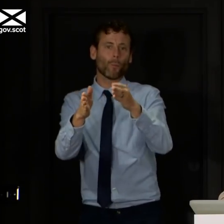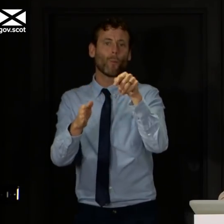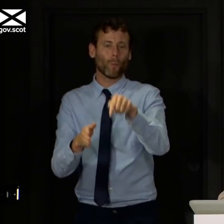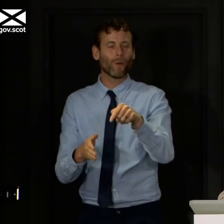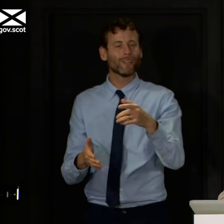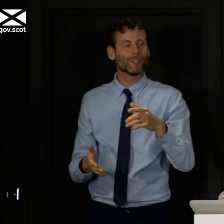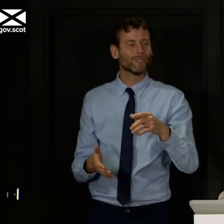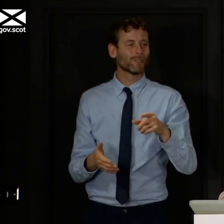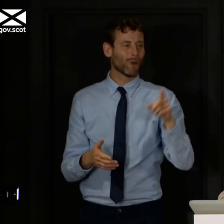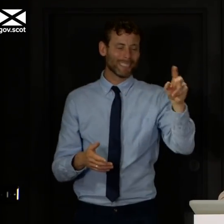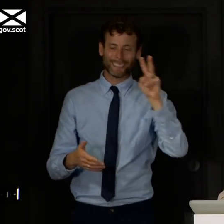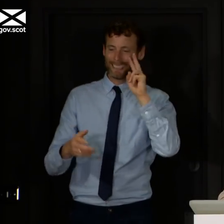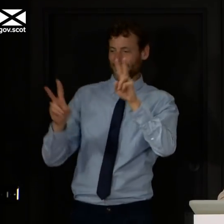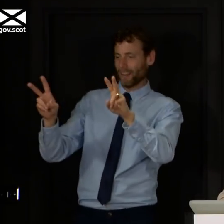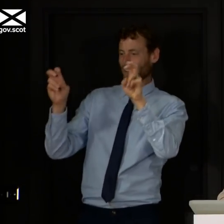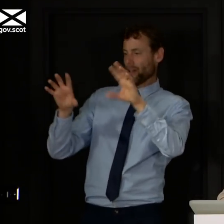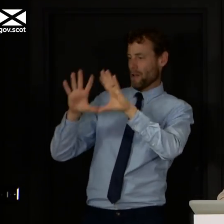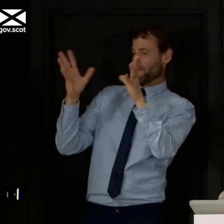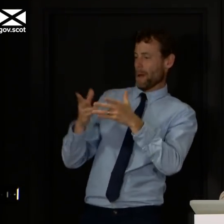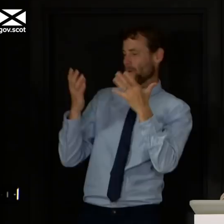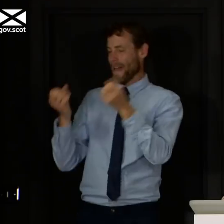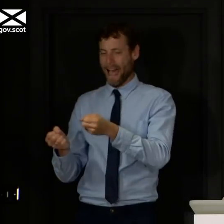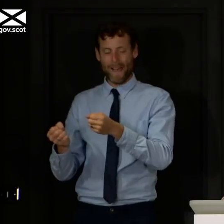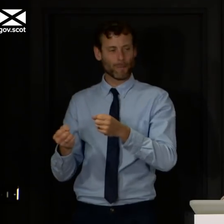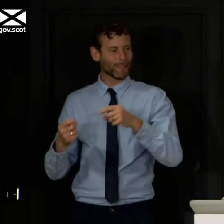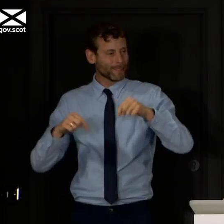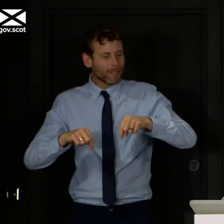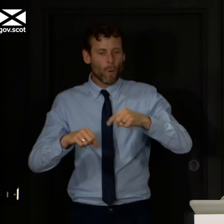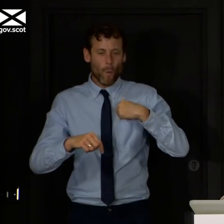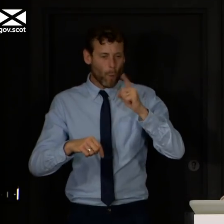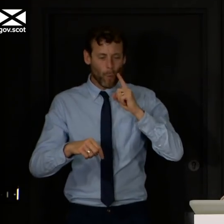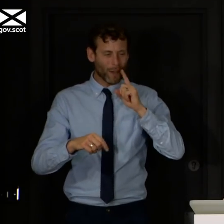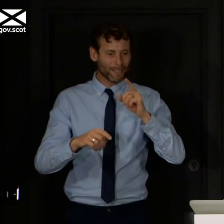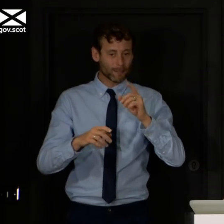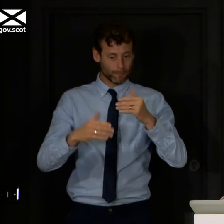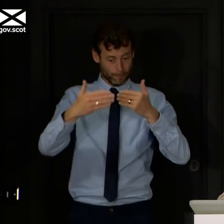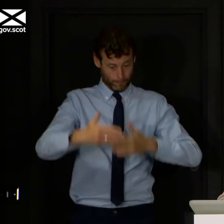so very intricate and complex. We are considering all of the different things we have got to